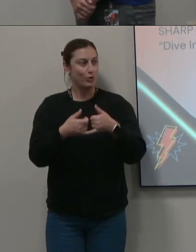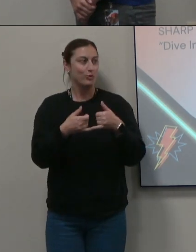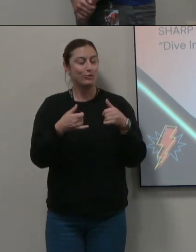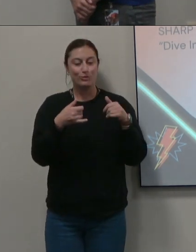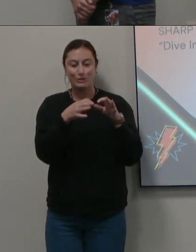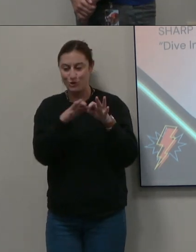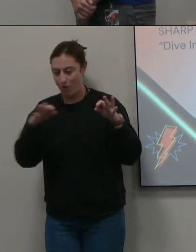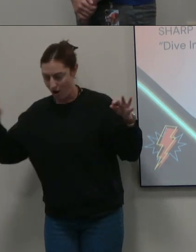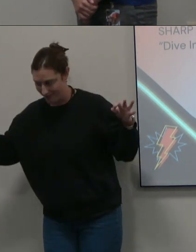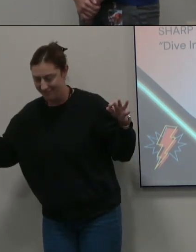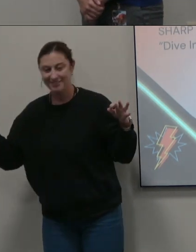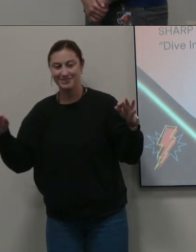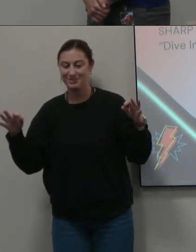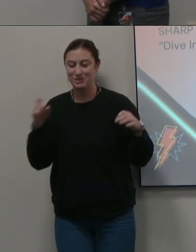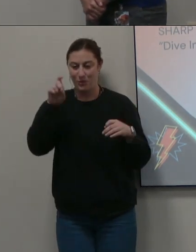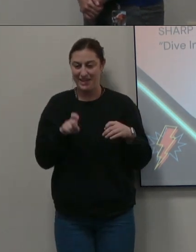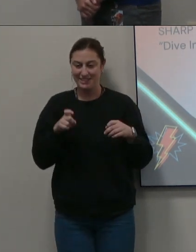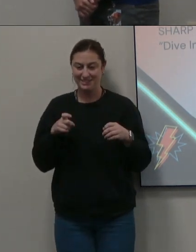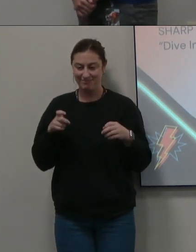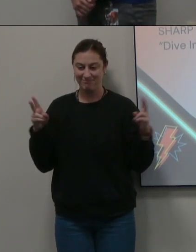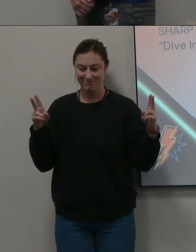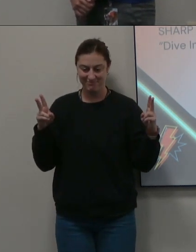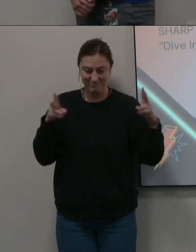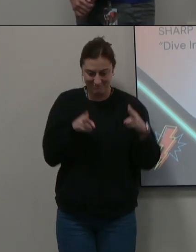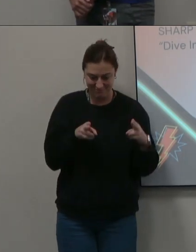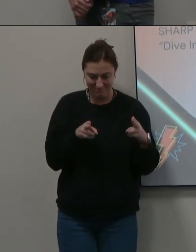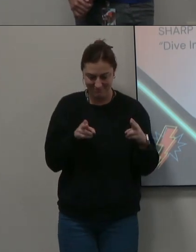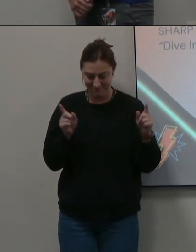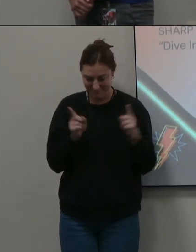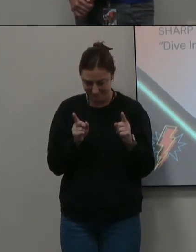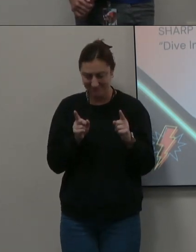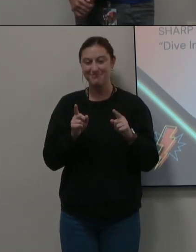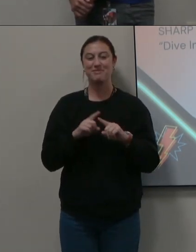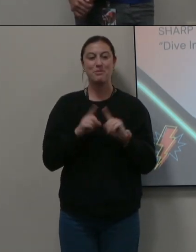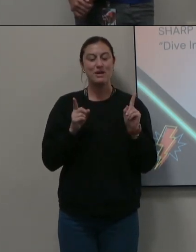Kiersten's original award was a little bit too long, so we had to shorten it down.